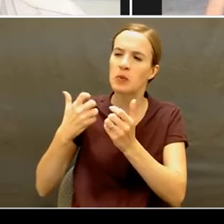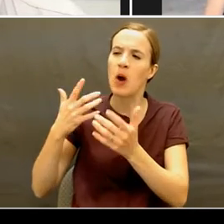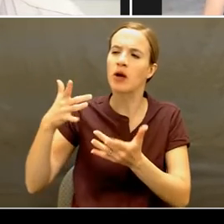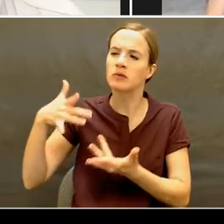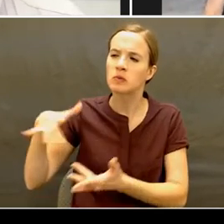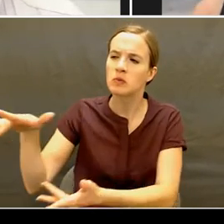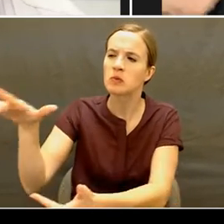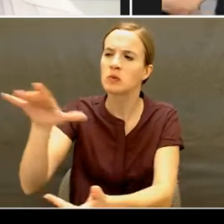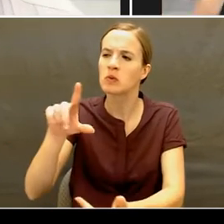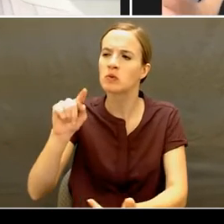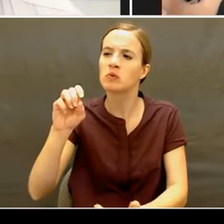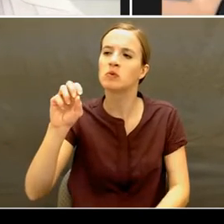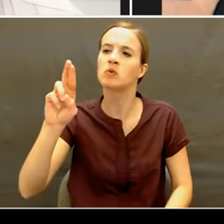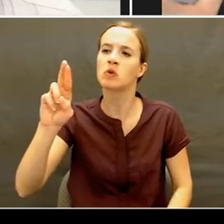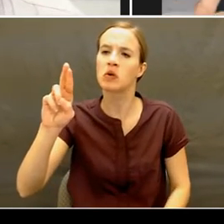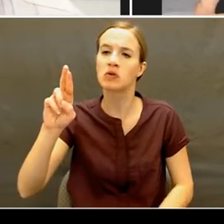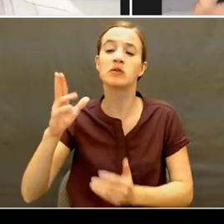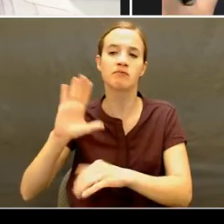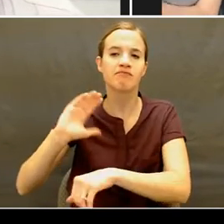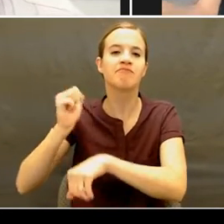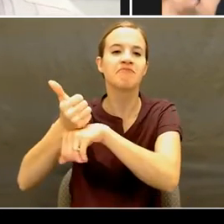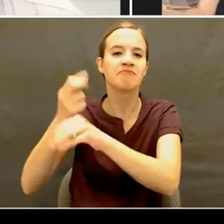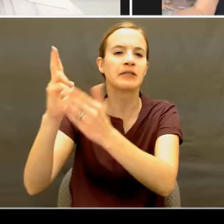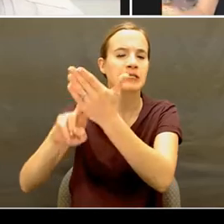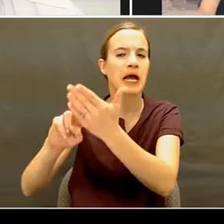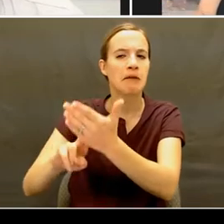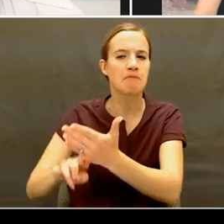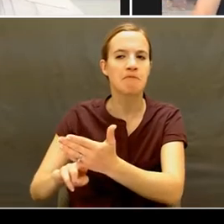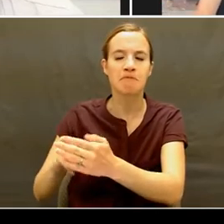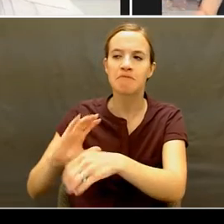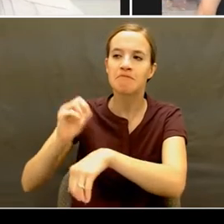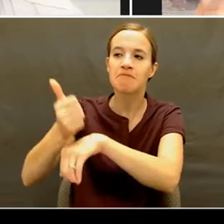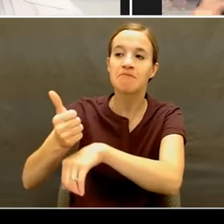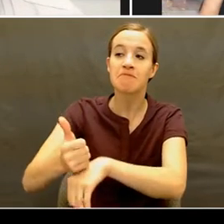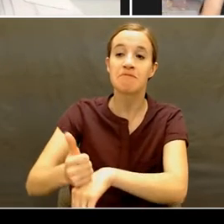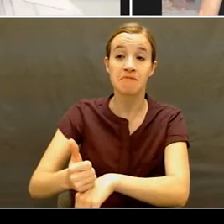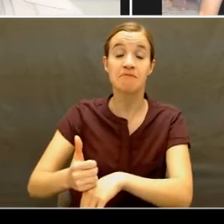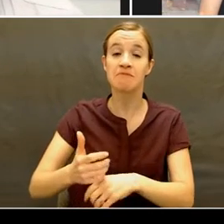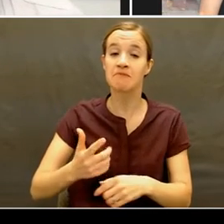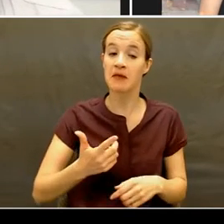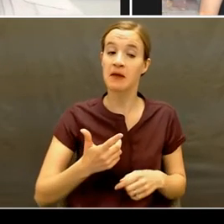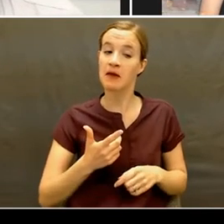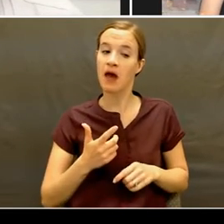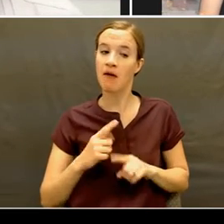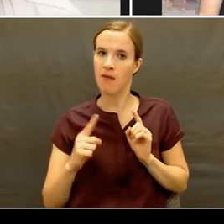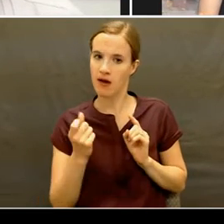at different, different times different people would come in and we all met at the rotunda at